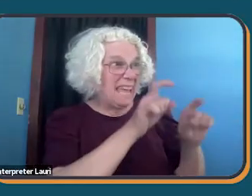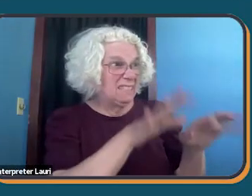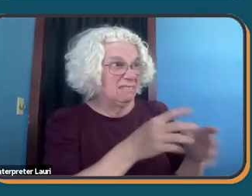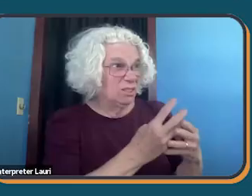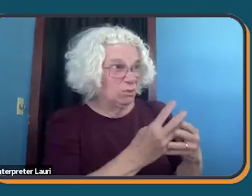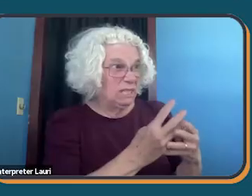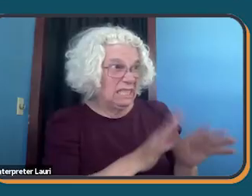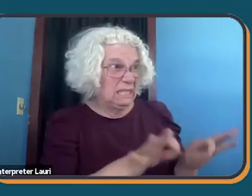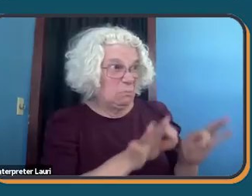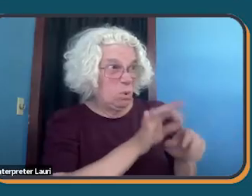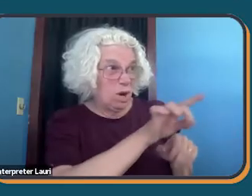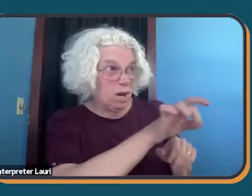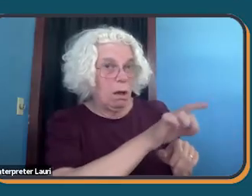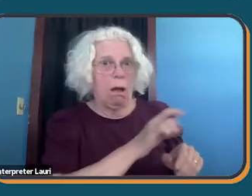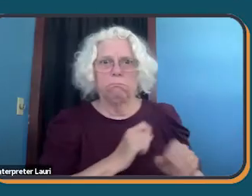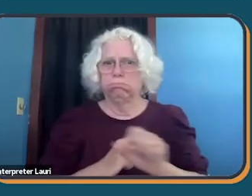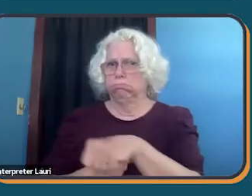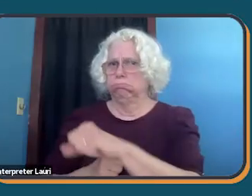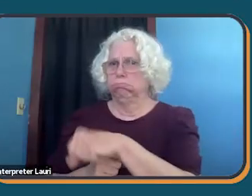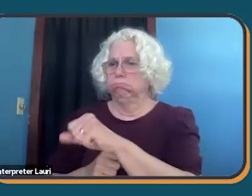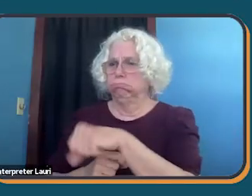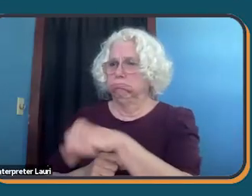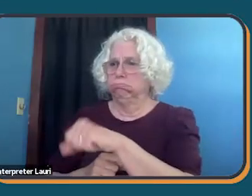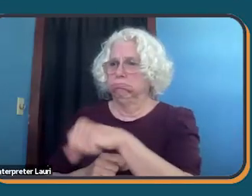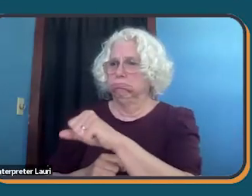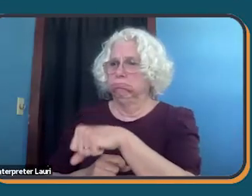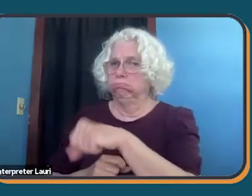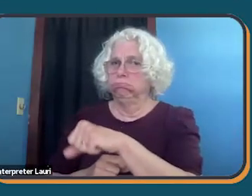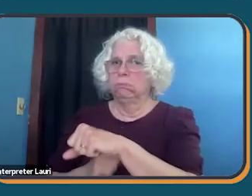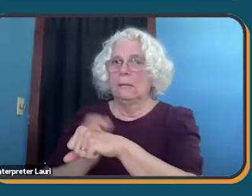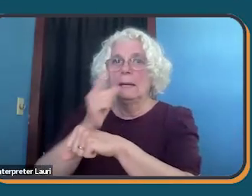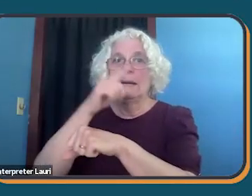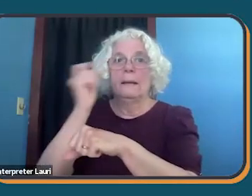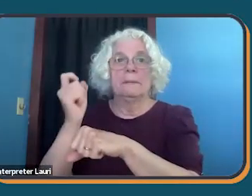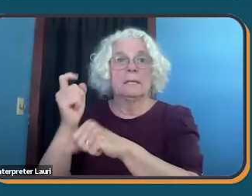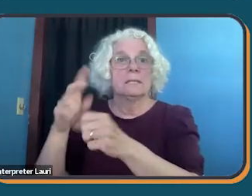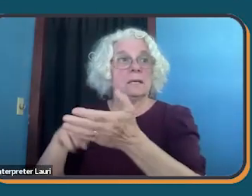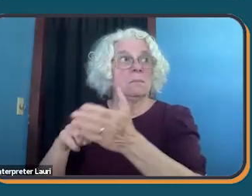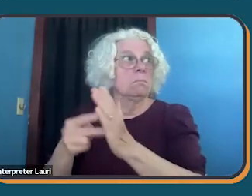for you to get this screening? Do you feel that it's important for you? Latisha Brown: Yes, because